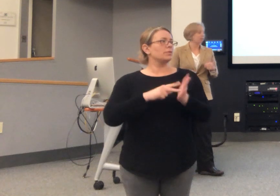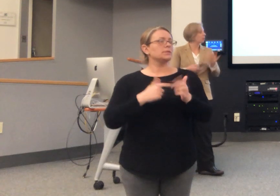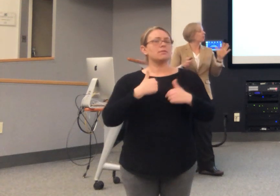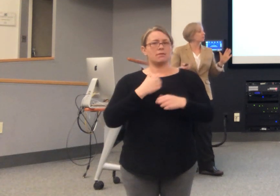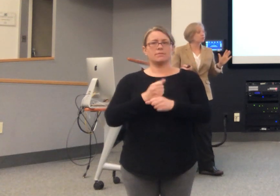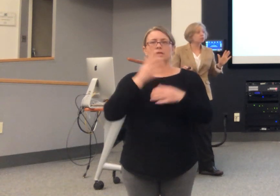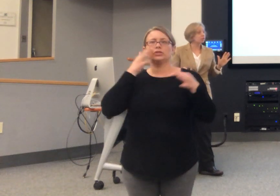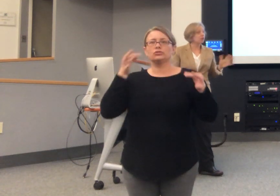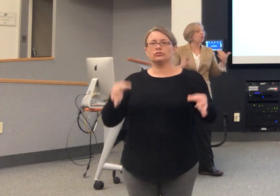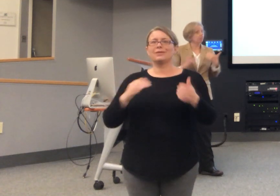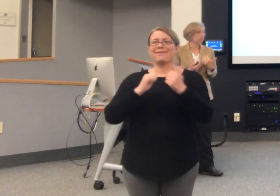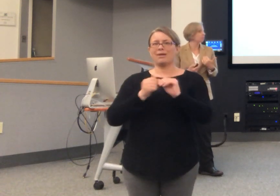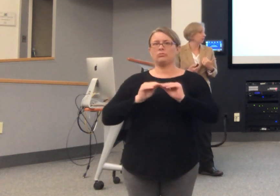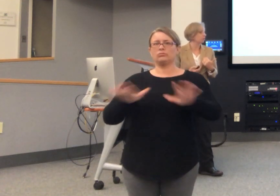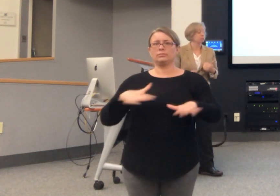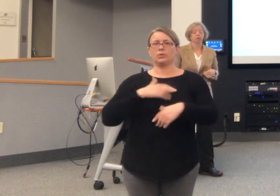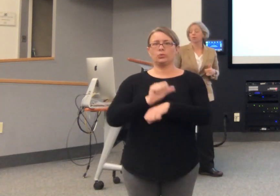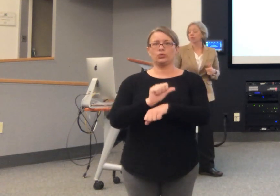And if I don't want it distributed at all, that's my right too.